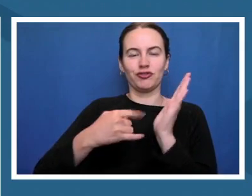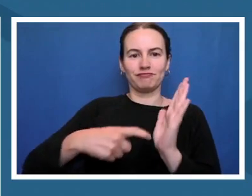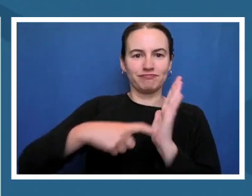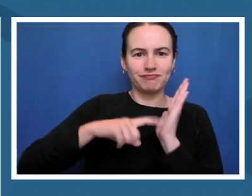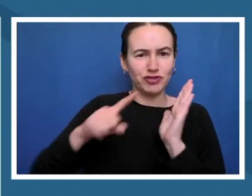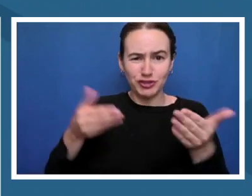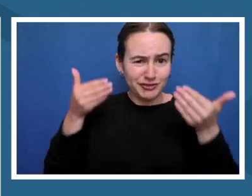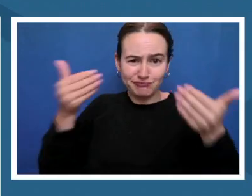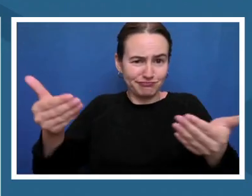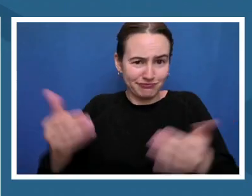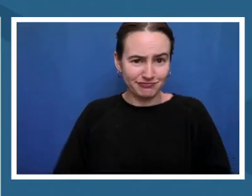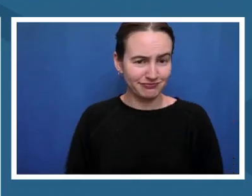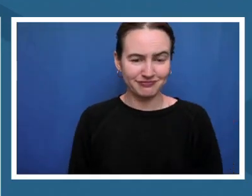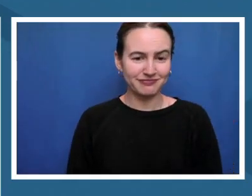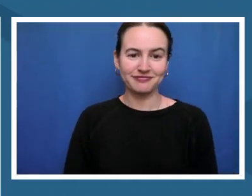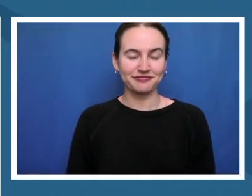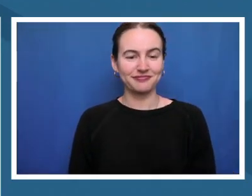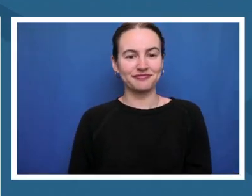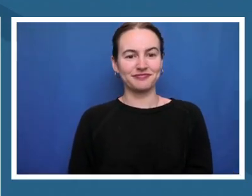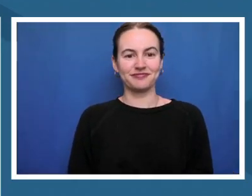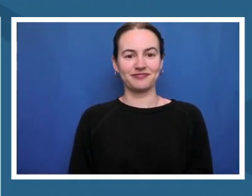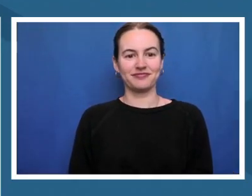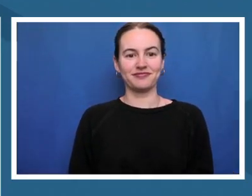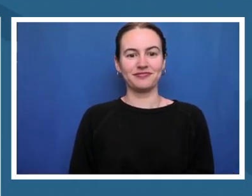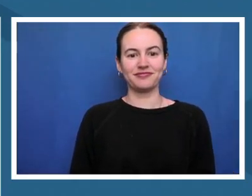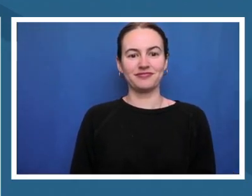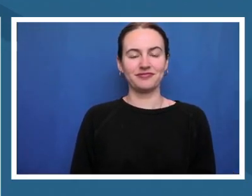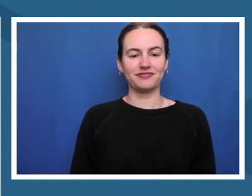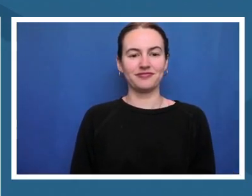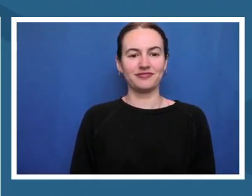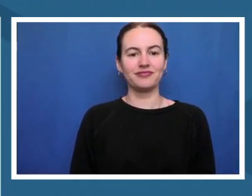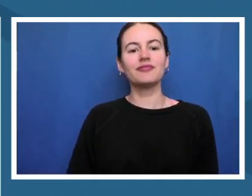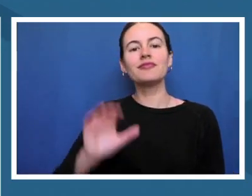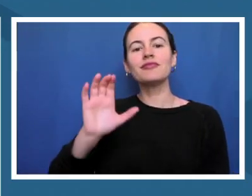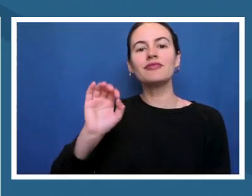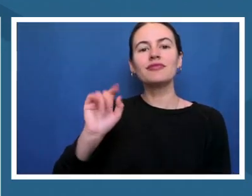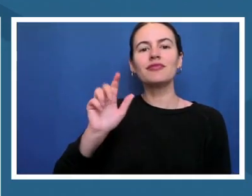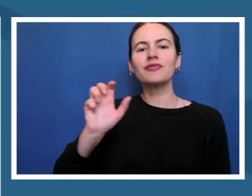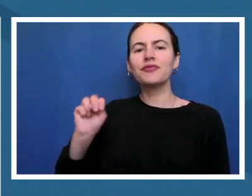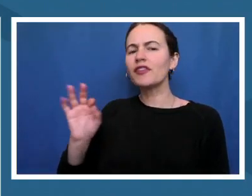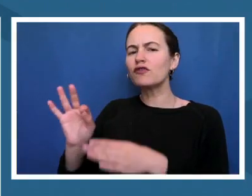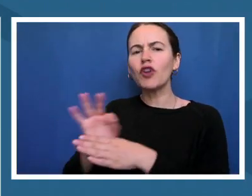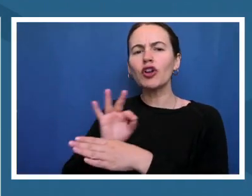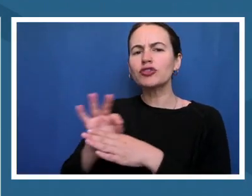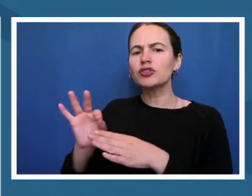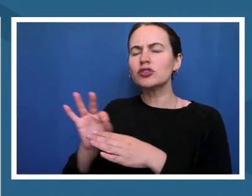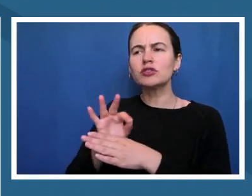yeah all right so what what function do you think that serves